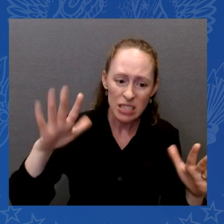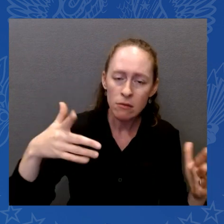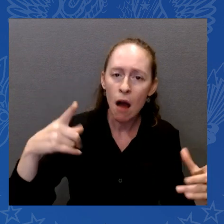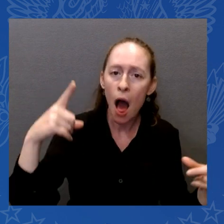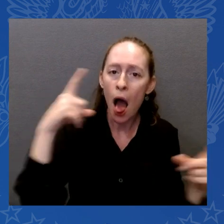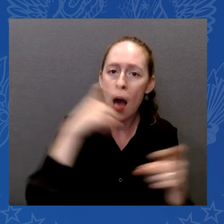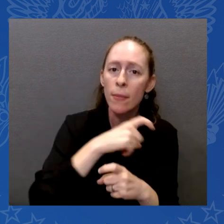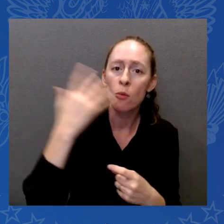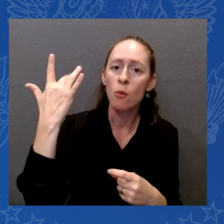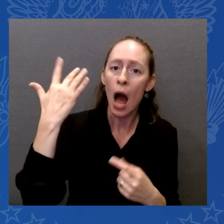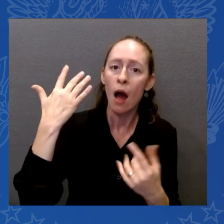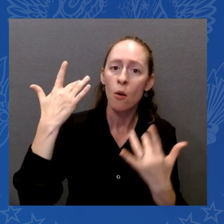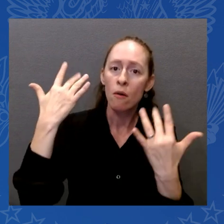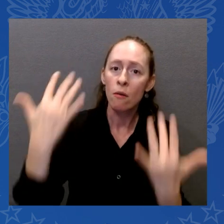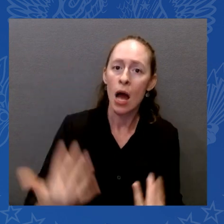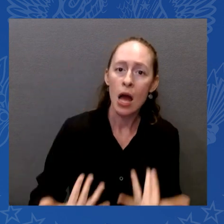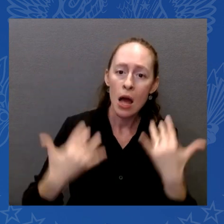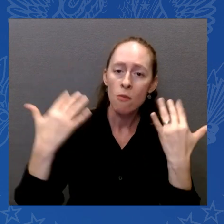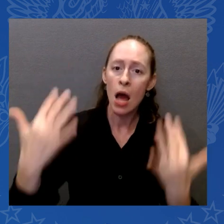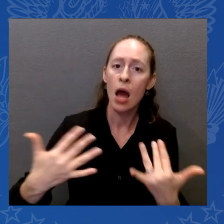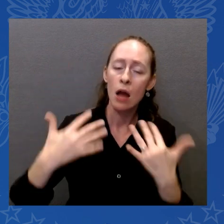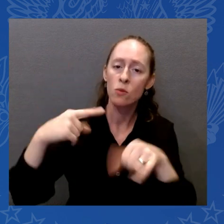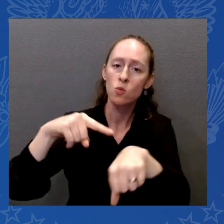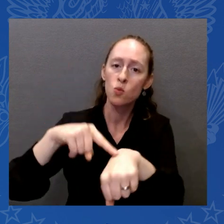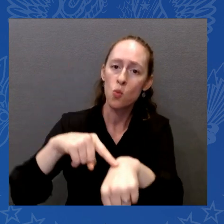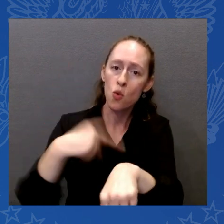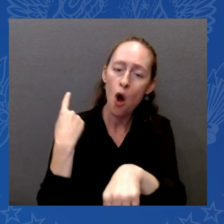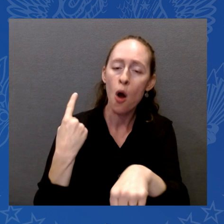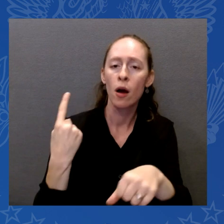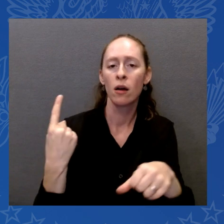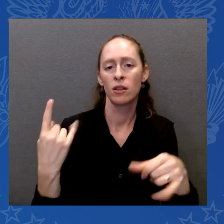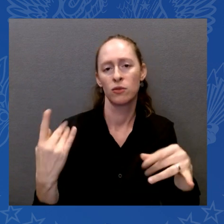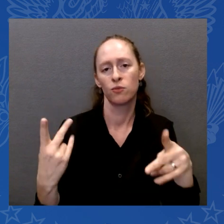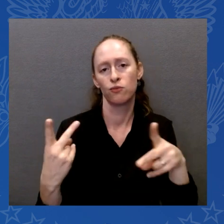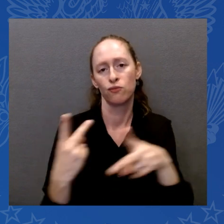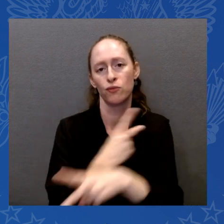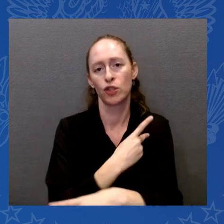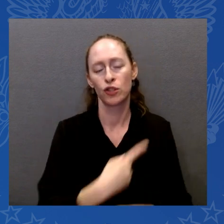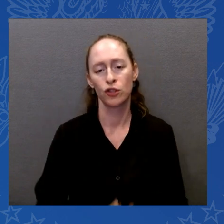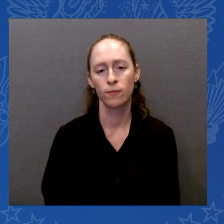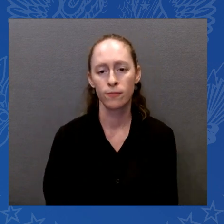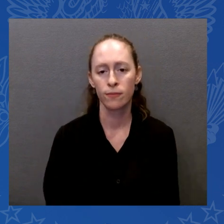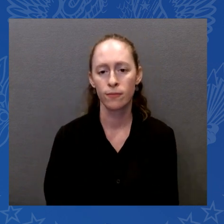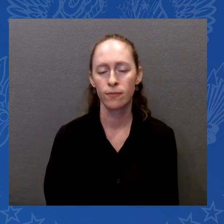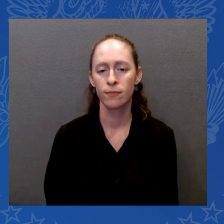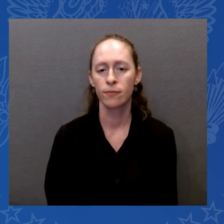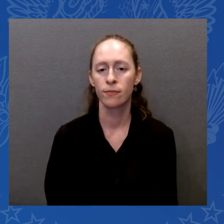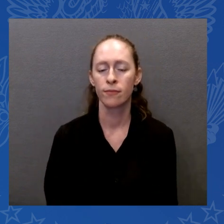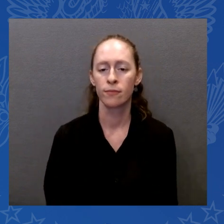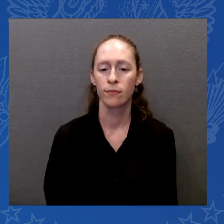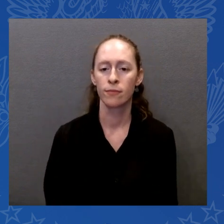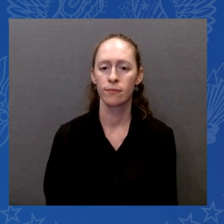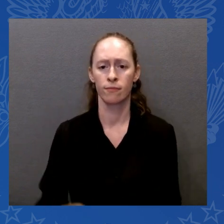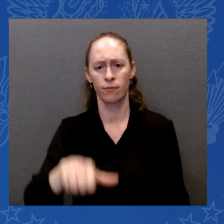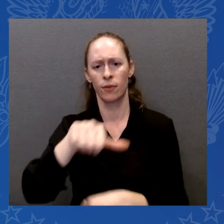Another patient came to us with a fetal anomaly diagnosed in a neighboring state. In or in order to receive the needed care.